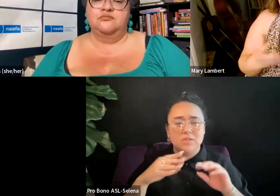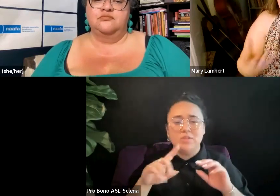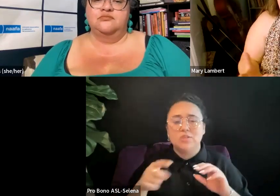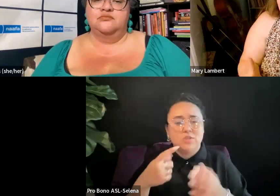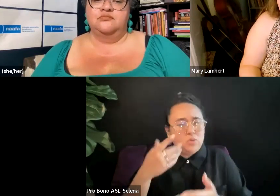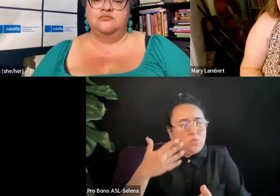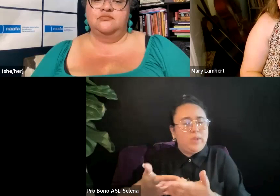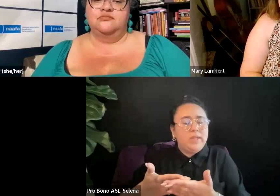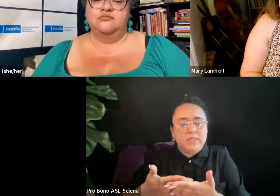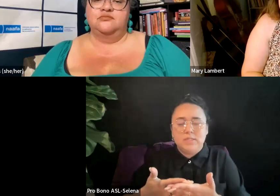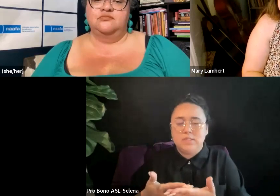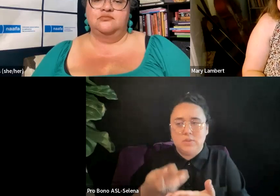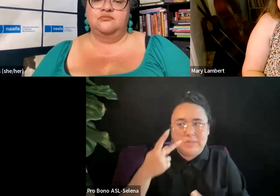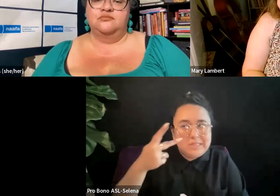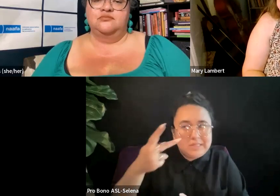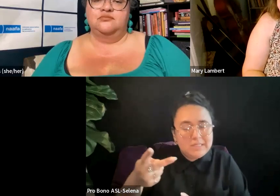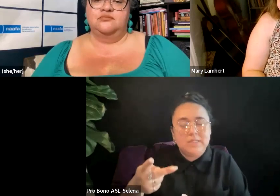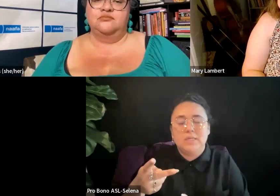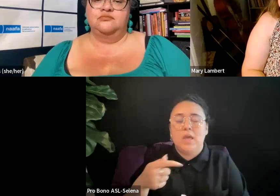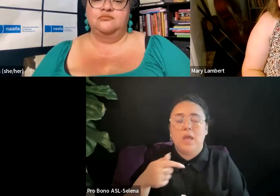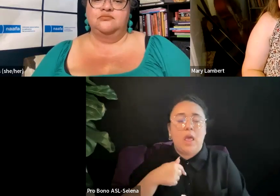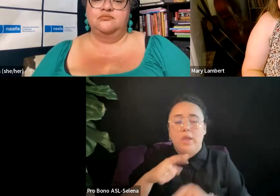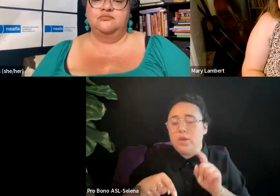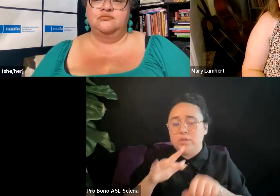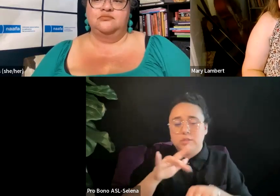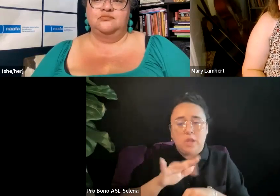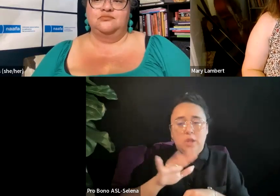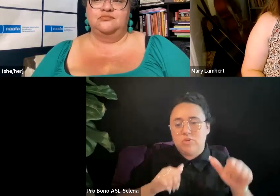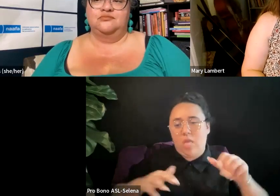I haven't been able to go to a show, but it's just what she's able to do